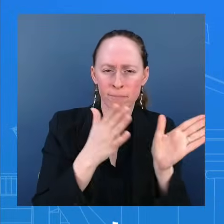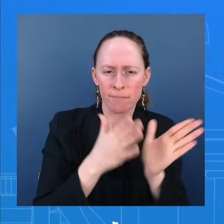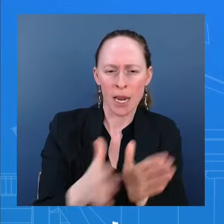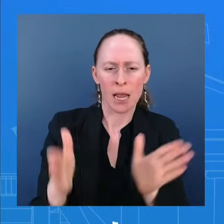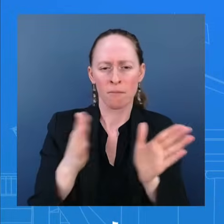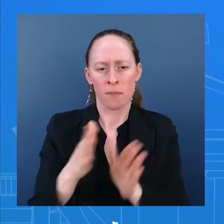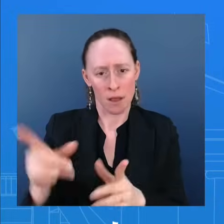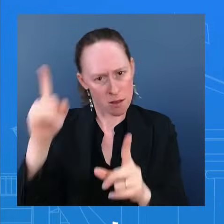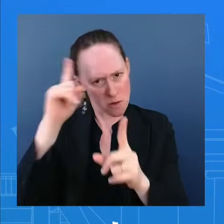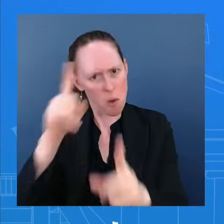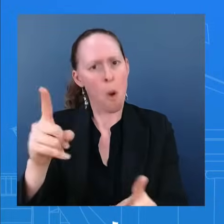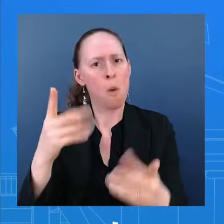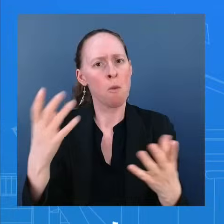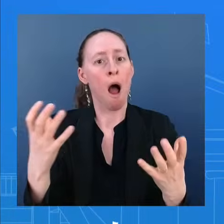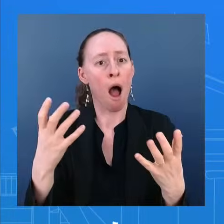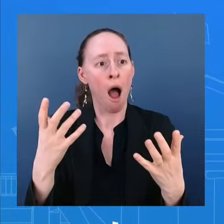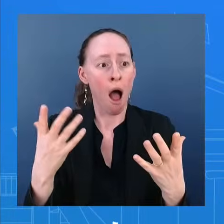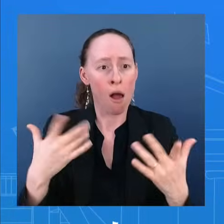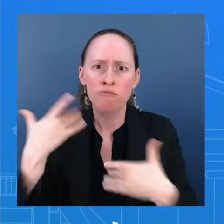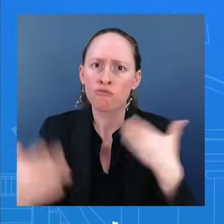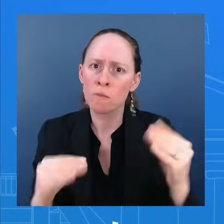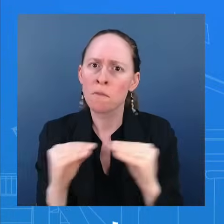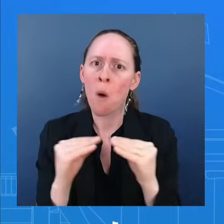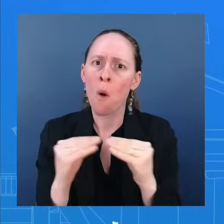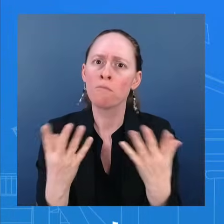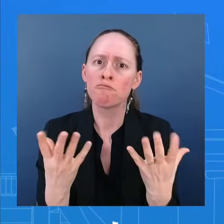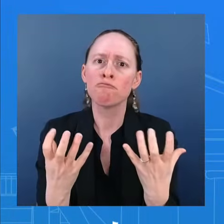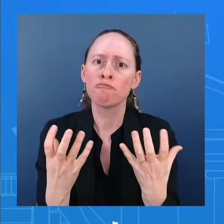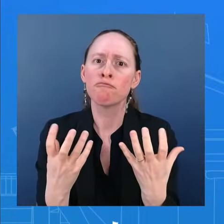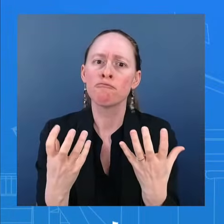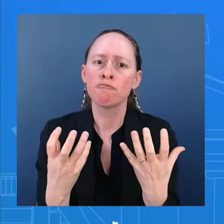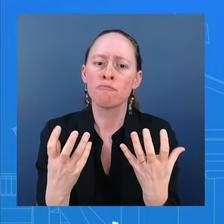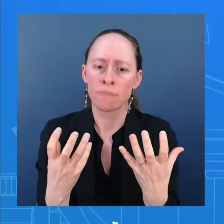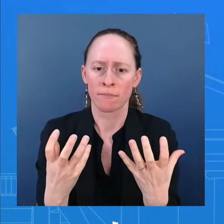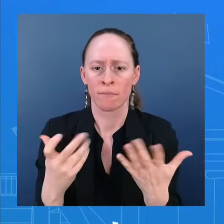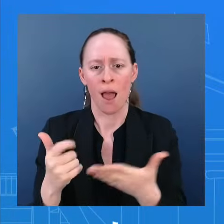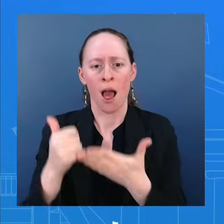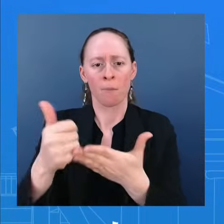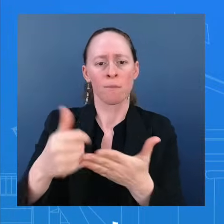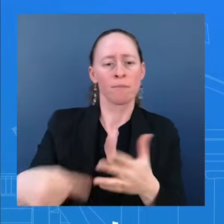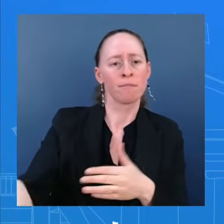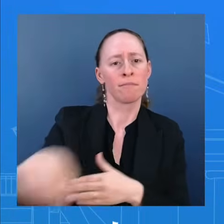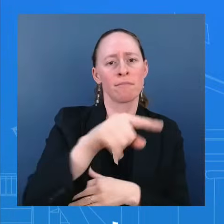to provide meaningful second chances. This is what this is all about when you look at the -- what --